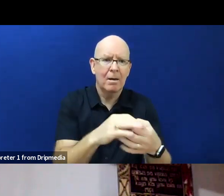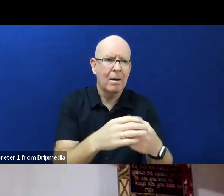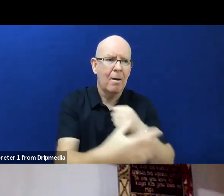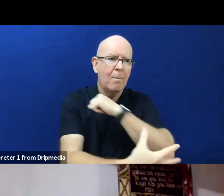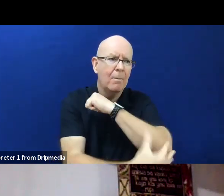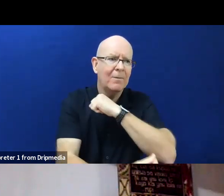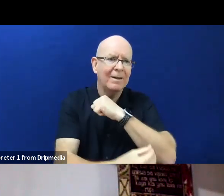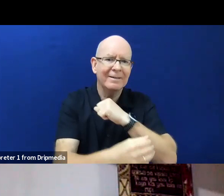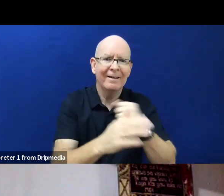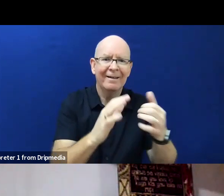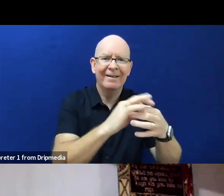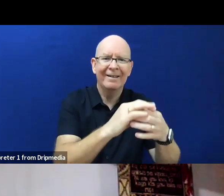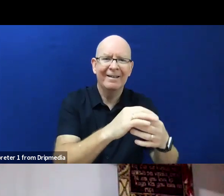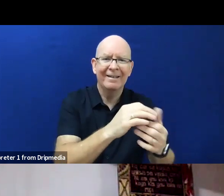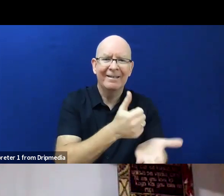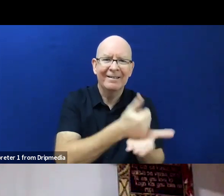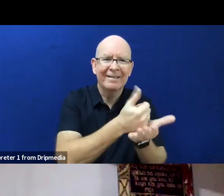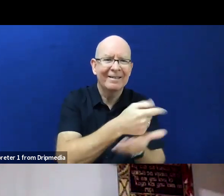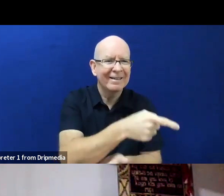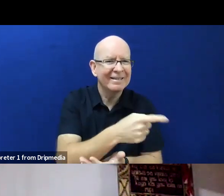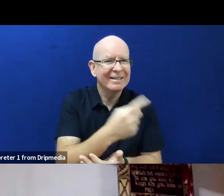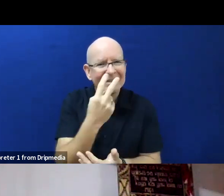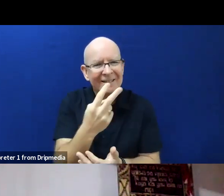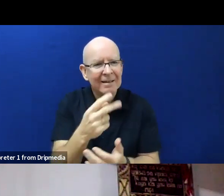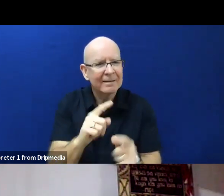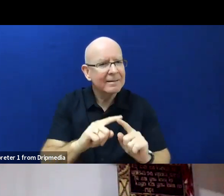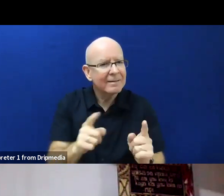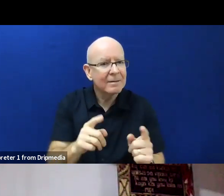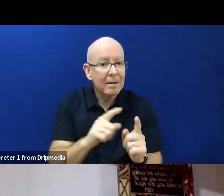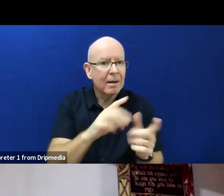is specific to every country because every social protection system has a different starting point.